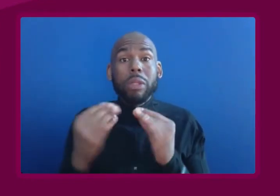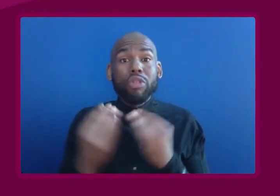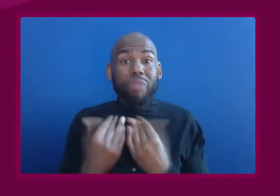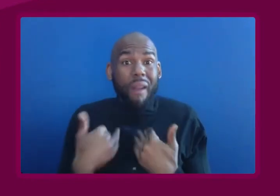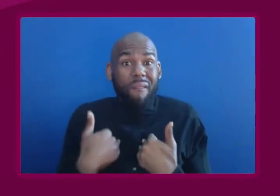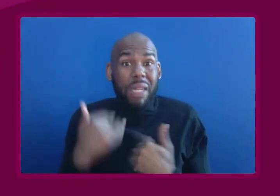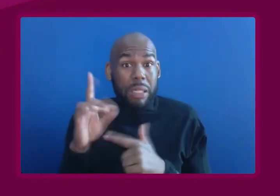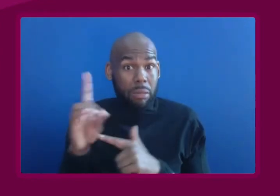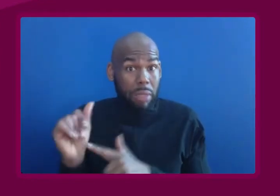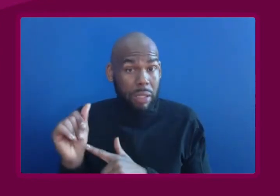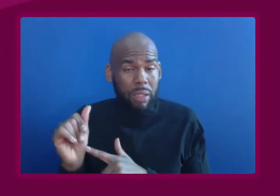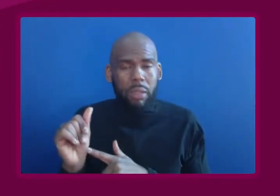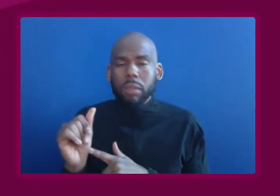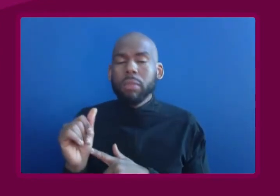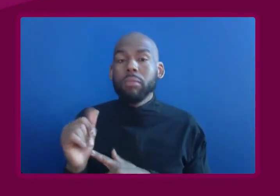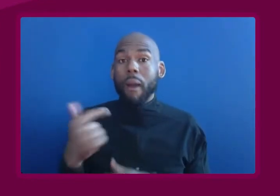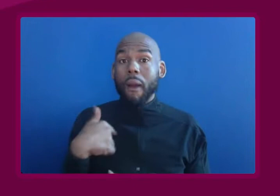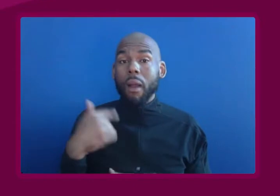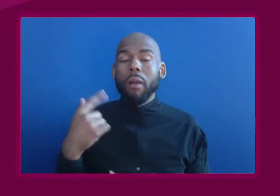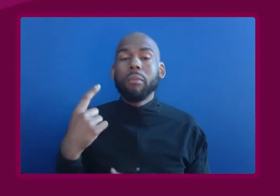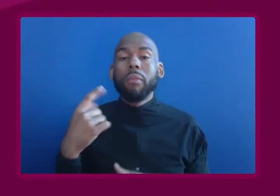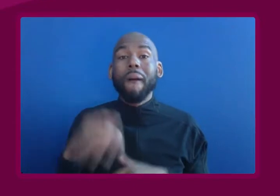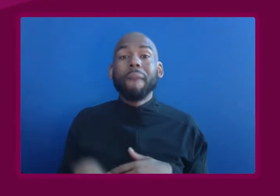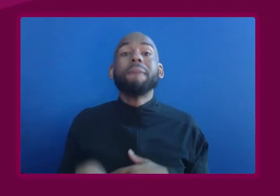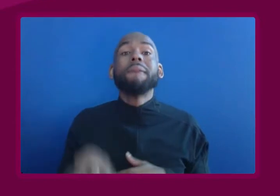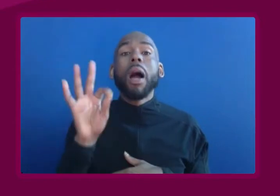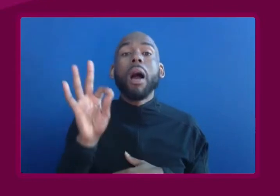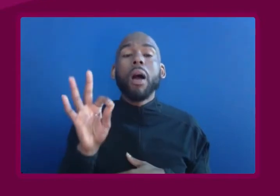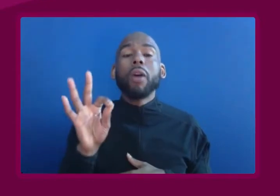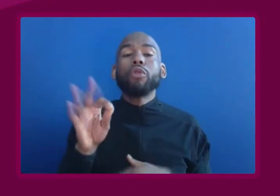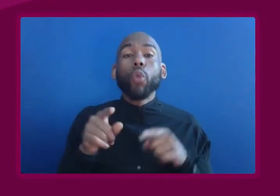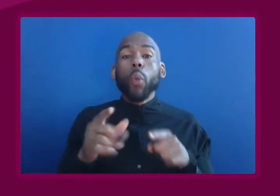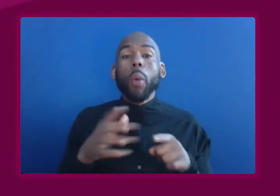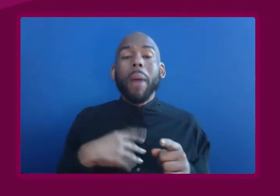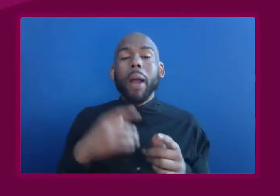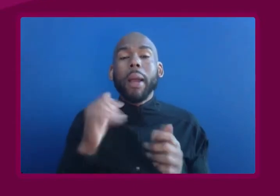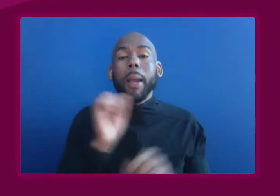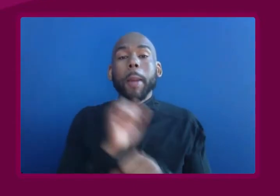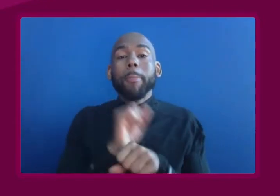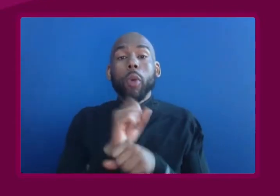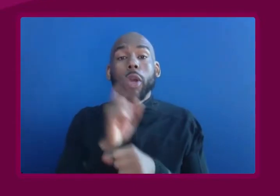And the one thing that I found through the creation of an employee resource group, as